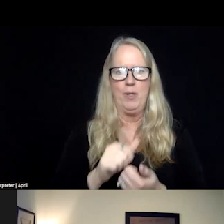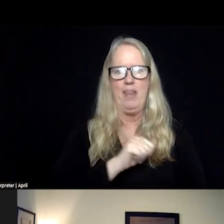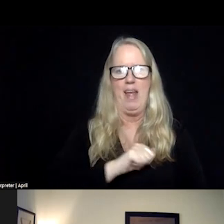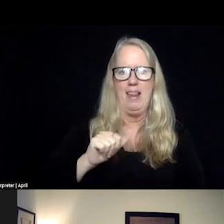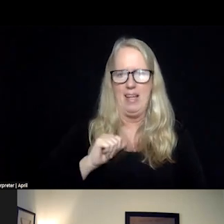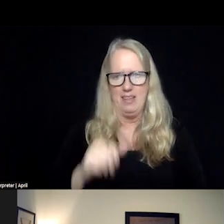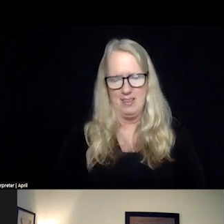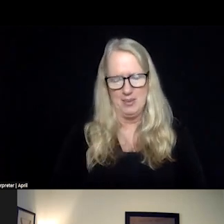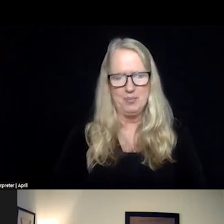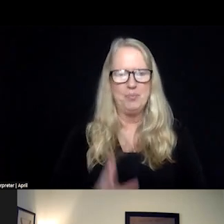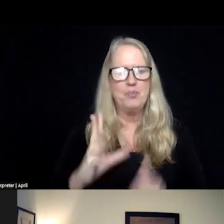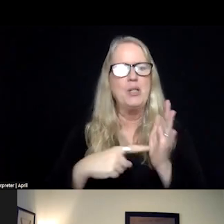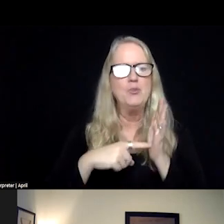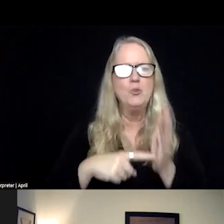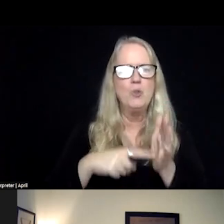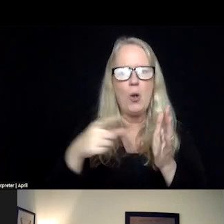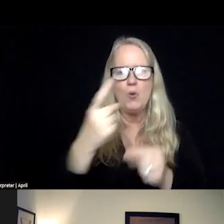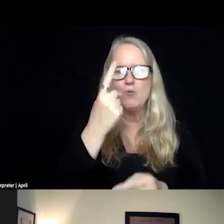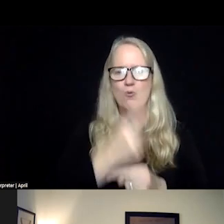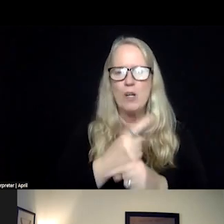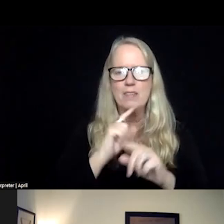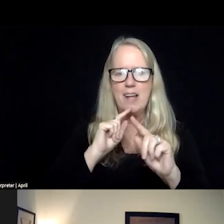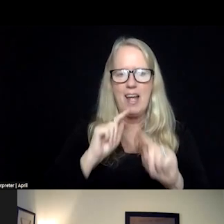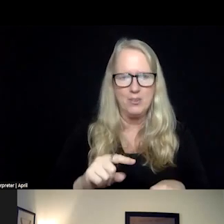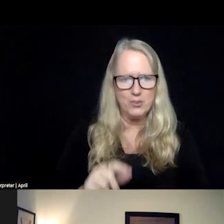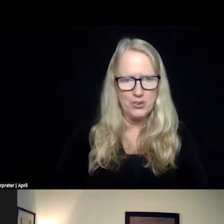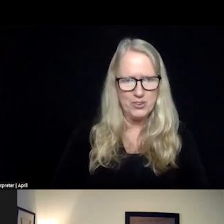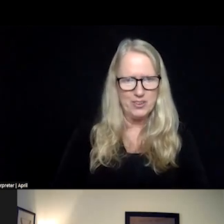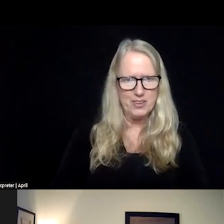CAN WE SHOW THE CORRECT ANSWER? OKAY.